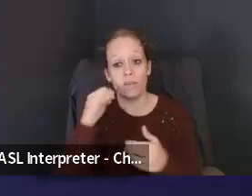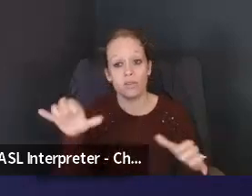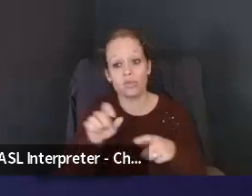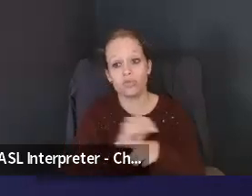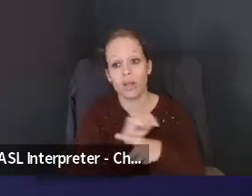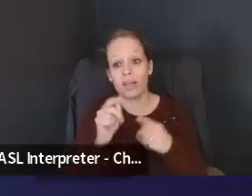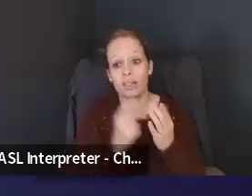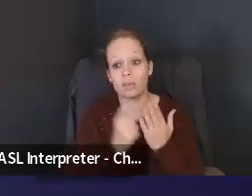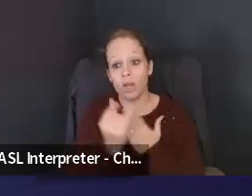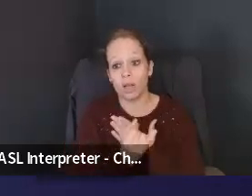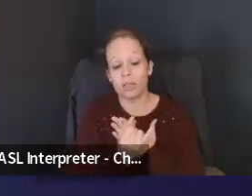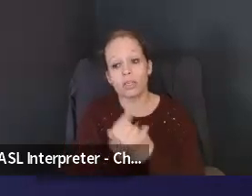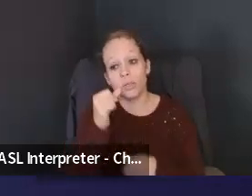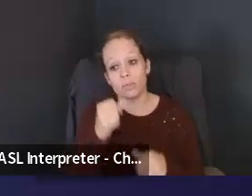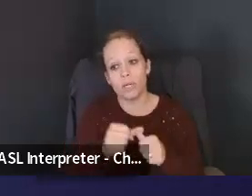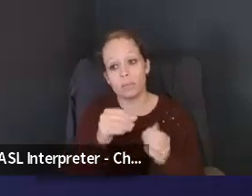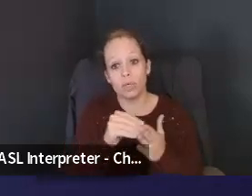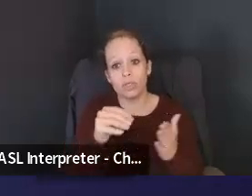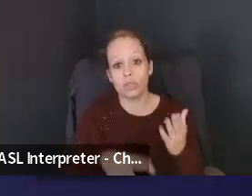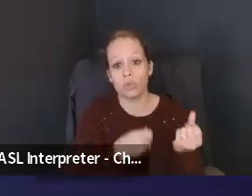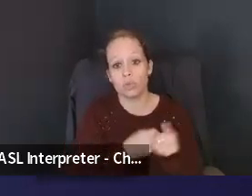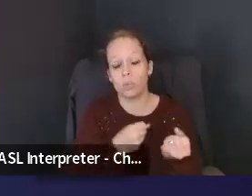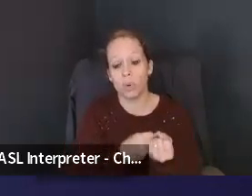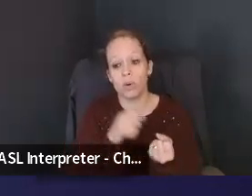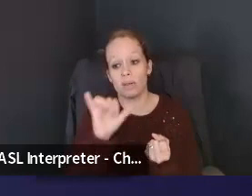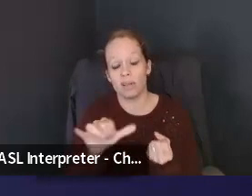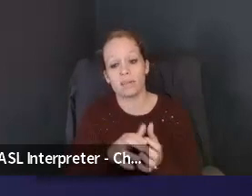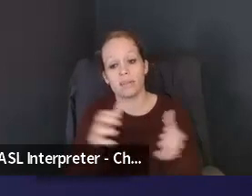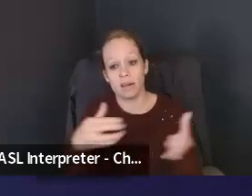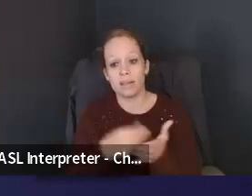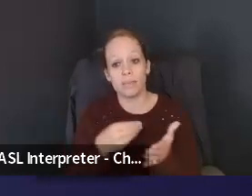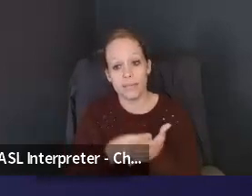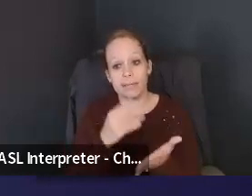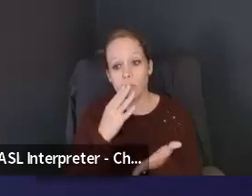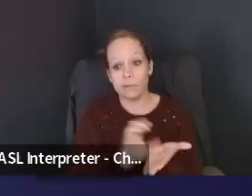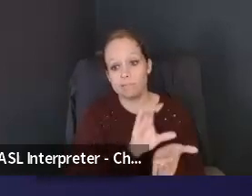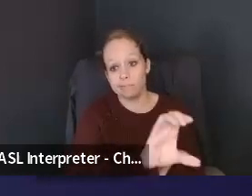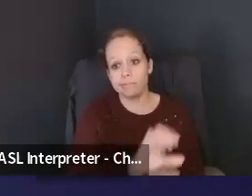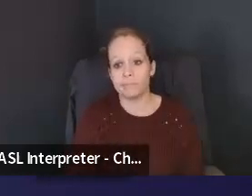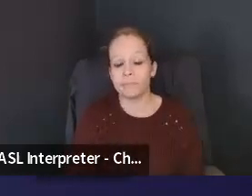in mind that student support is usually a big chunk of your budget. Dr. Rumrill: Appreciate